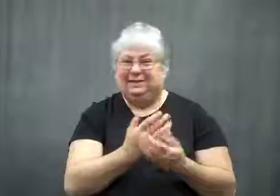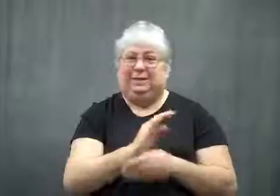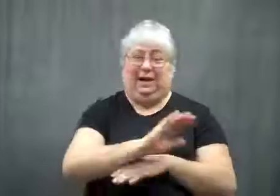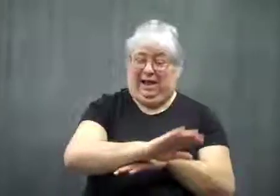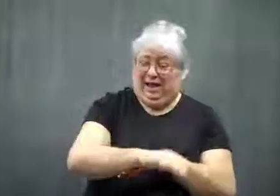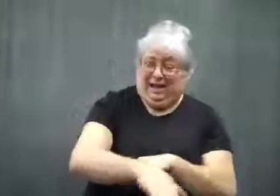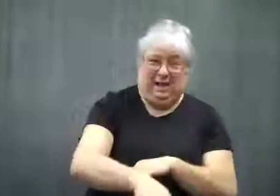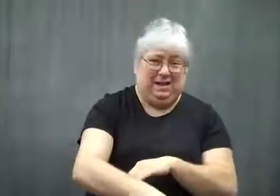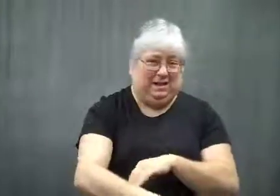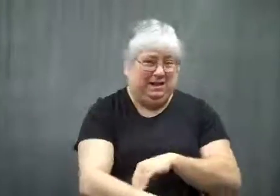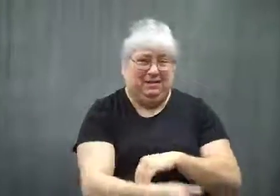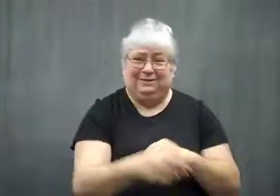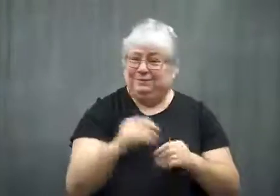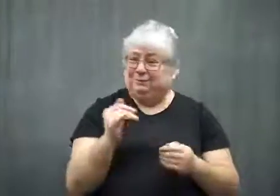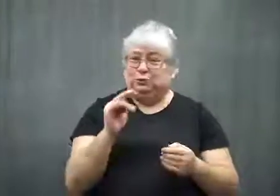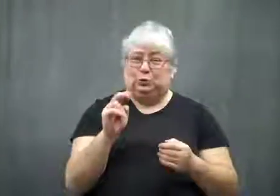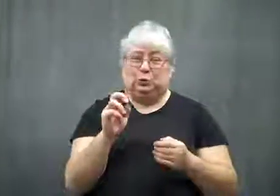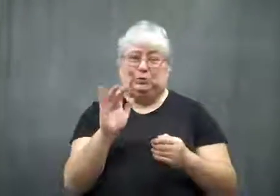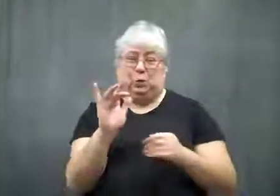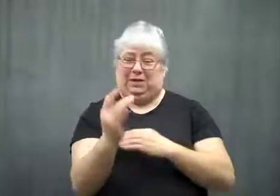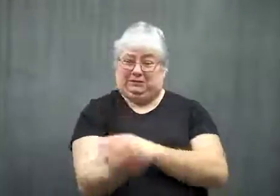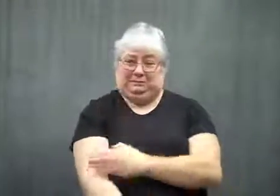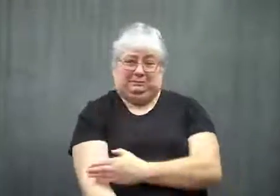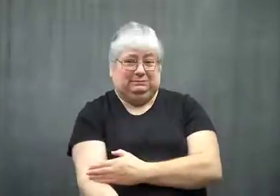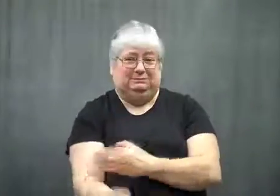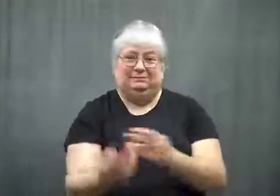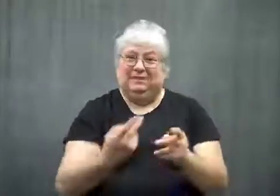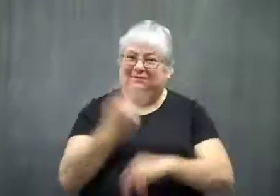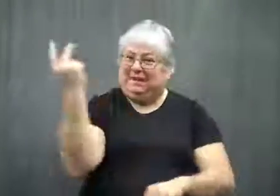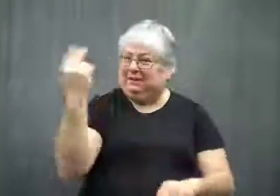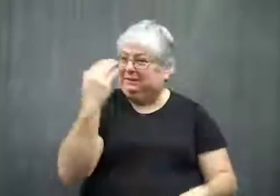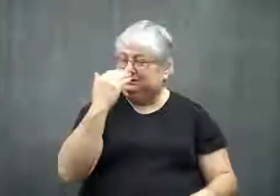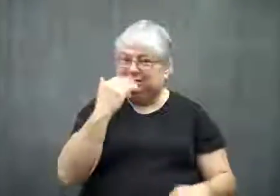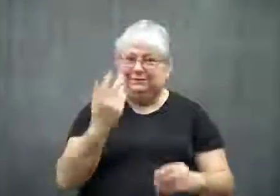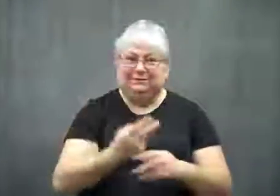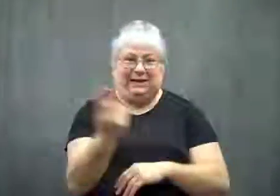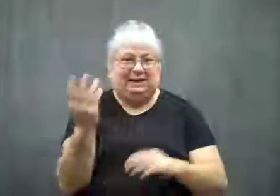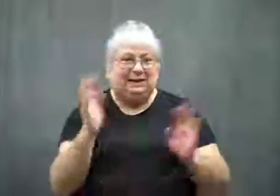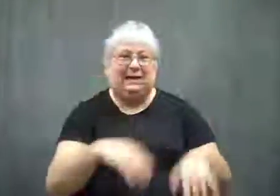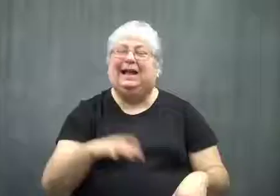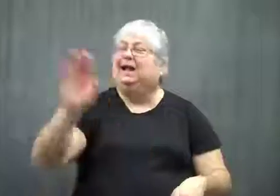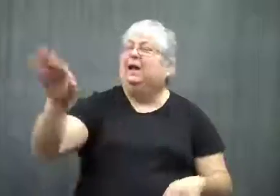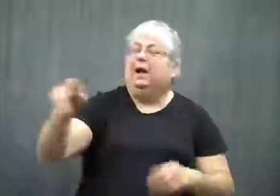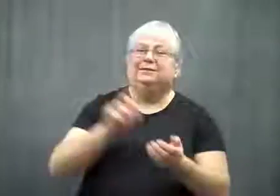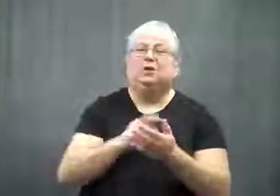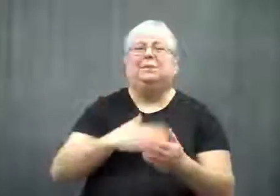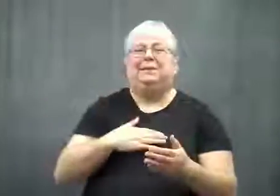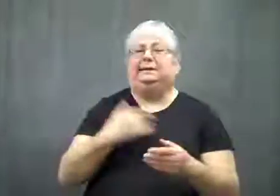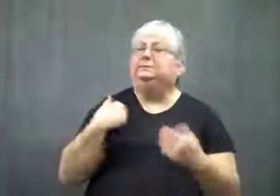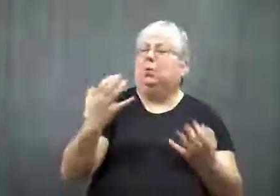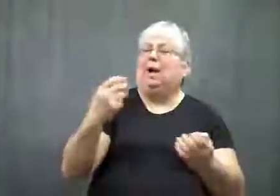Through the night and into the morning of June 25, he wasn't able to sleep.